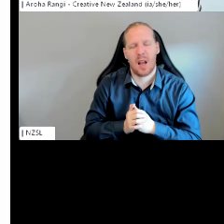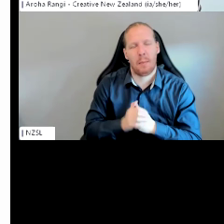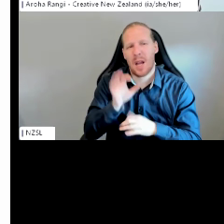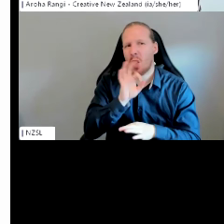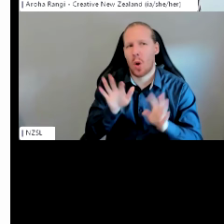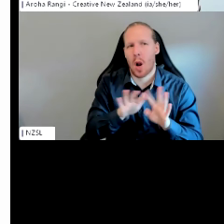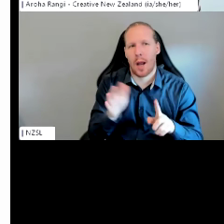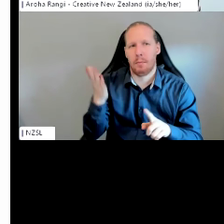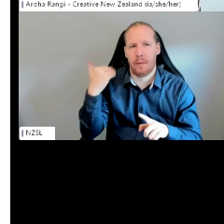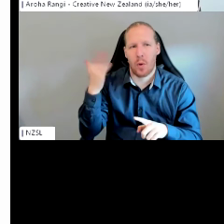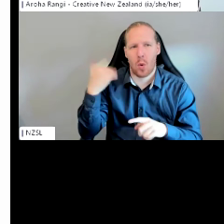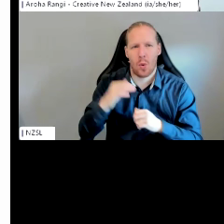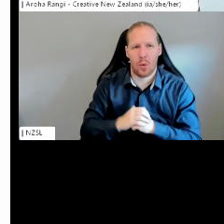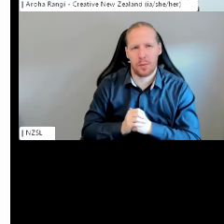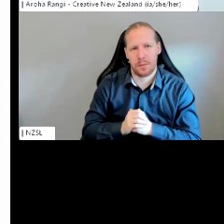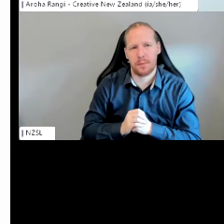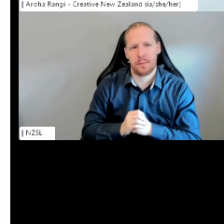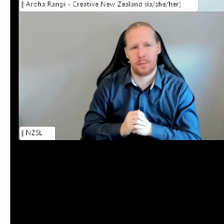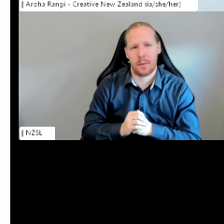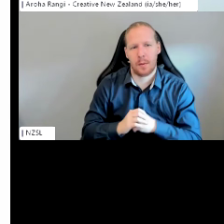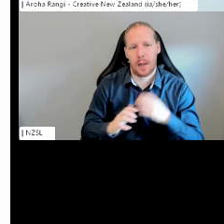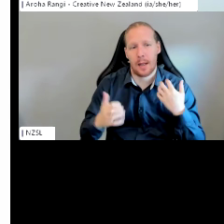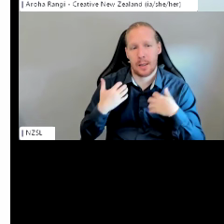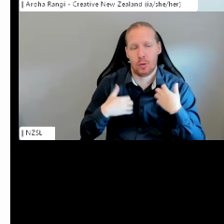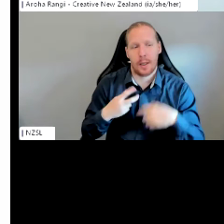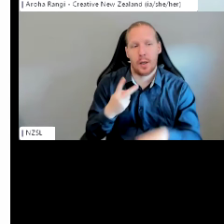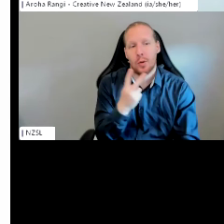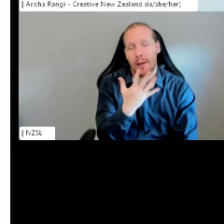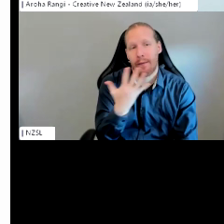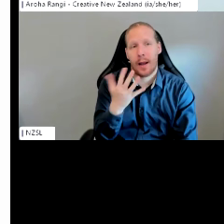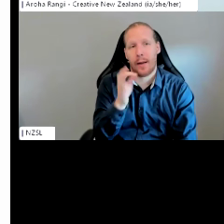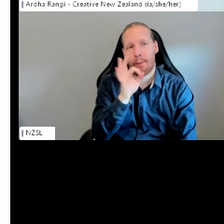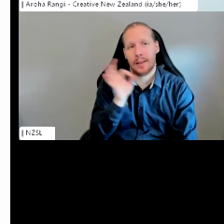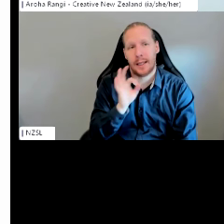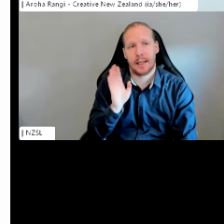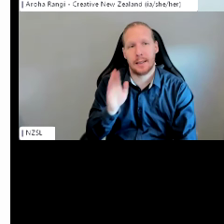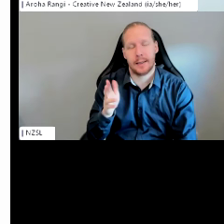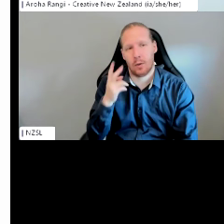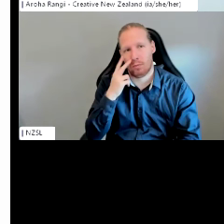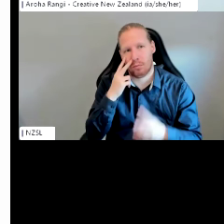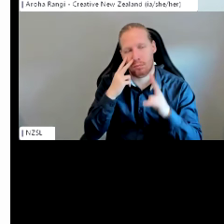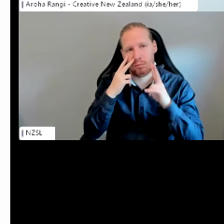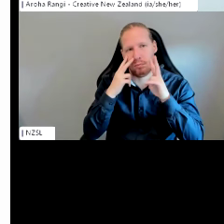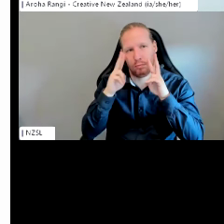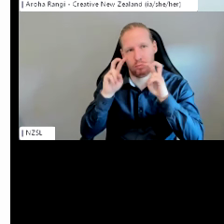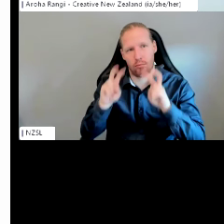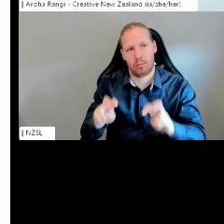Um, it's interesting that that 25% are still consulting online listings. That's really high,